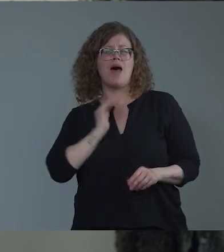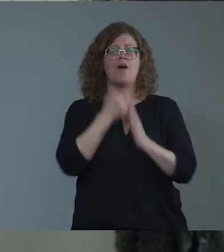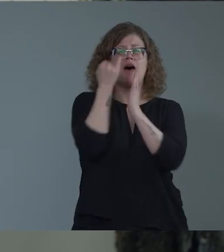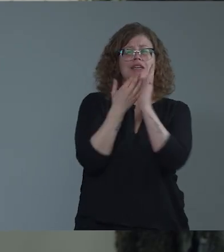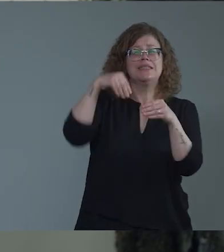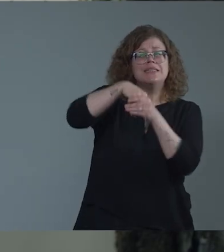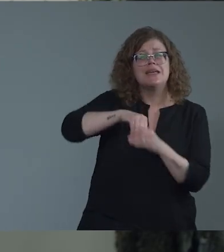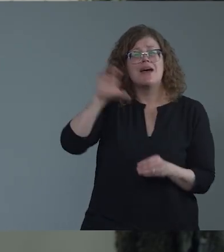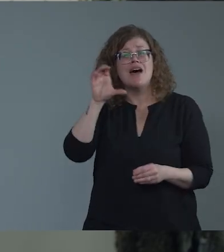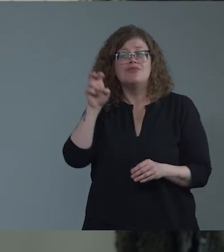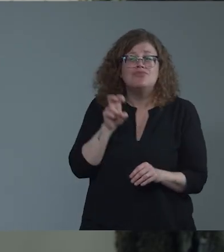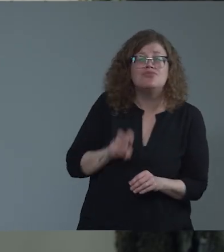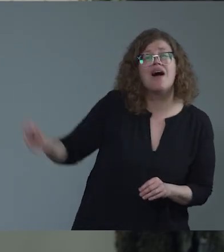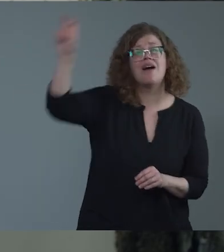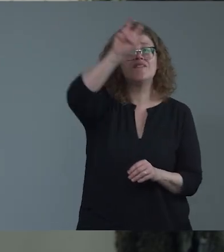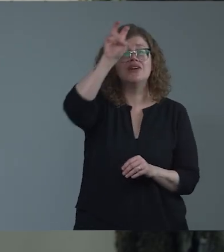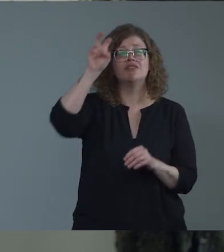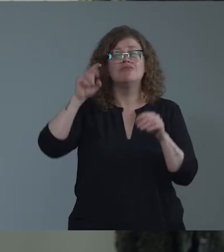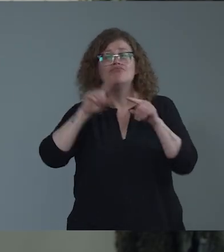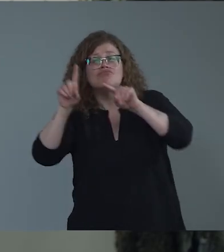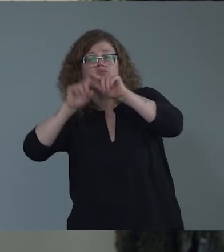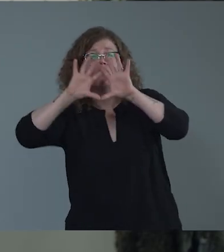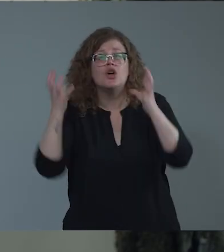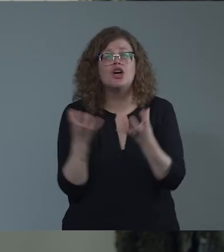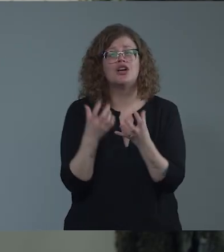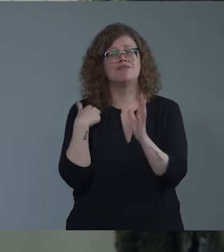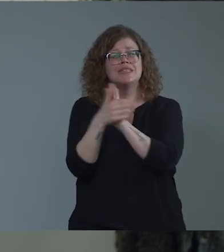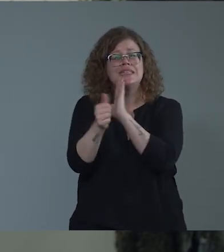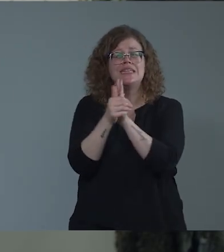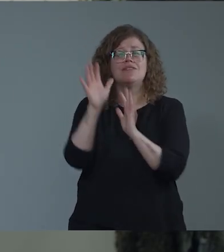artists to be able to kind of build their practice from the ground up.